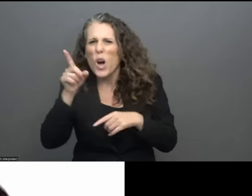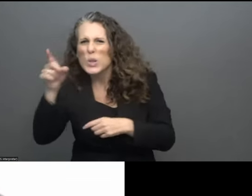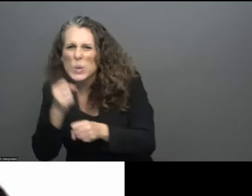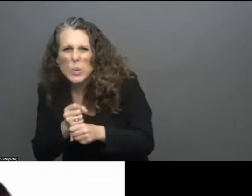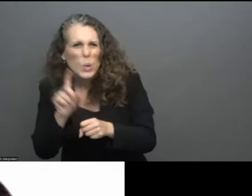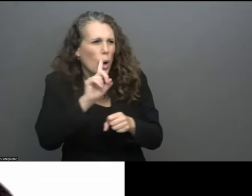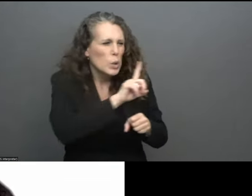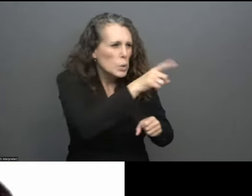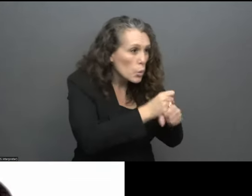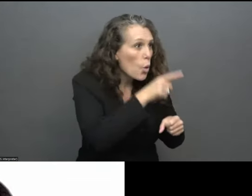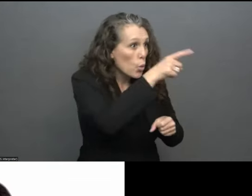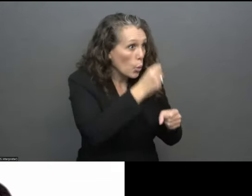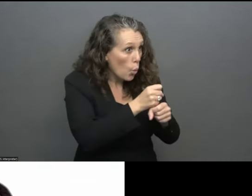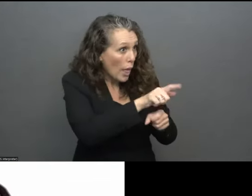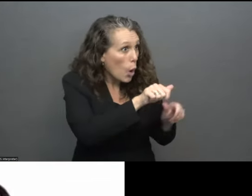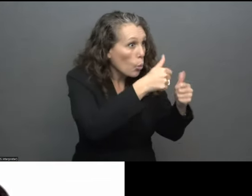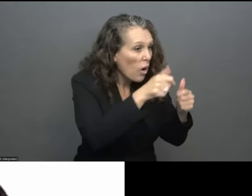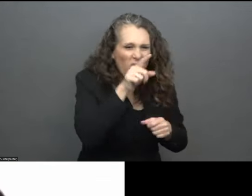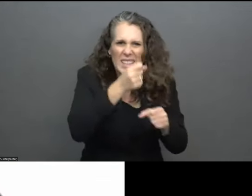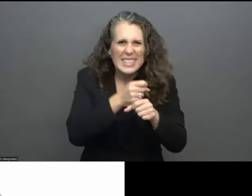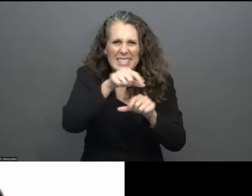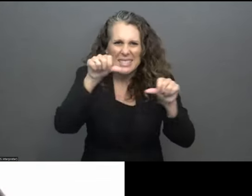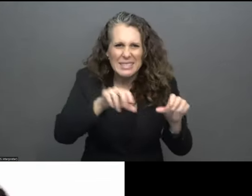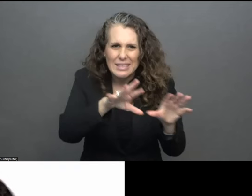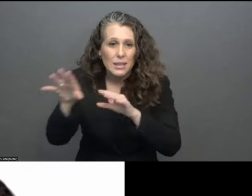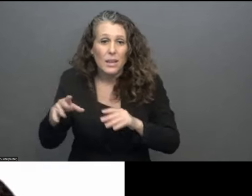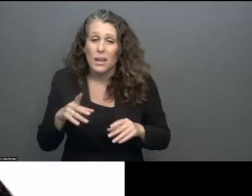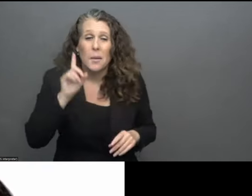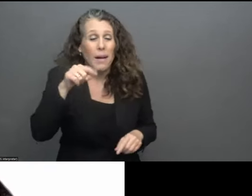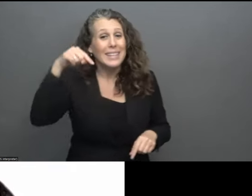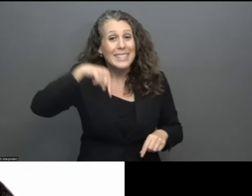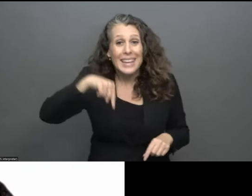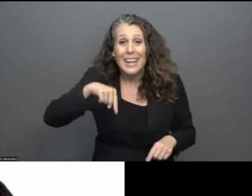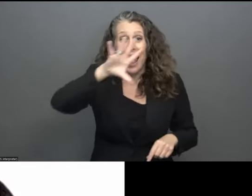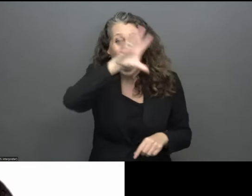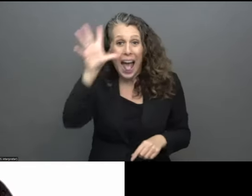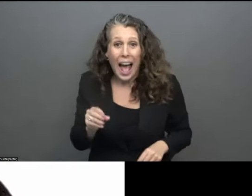11:04:57 The reality is is that Africa is very different context, right. So they some